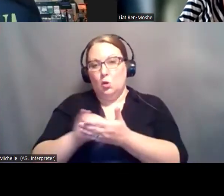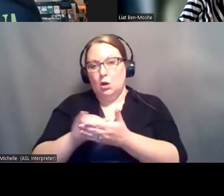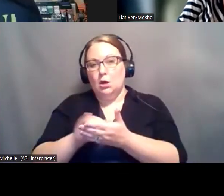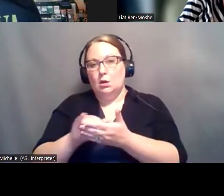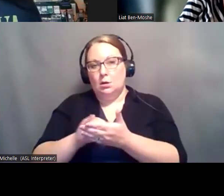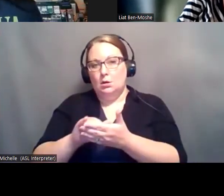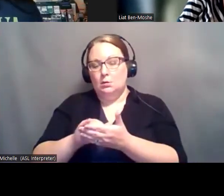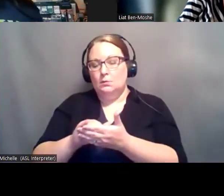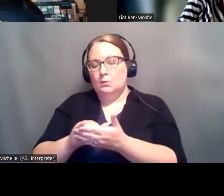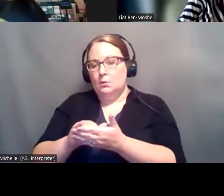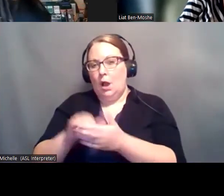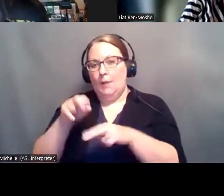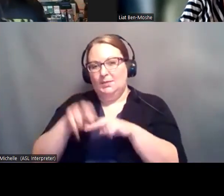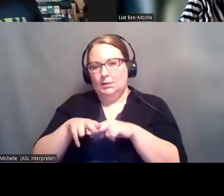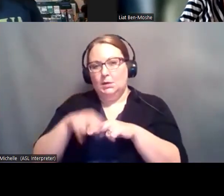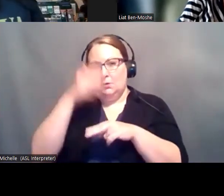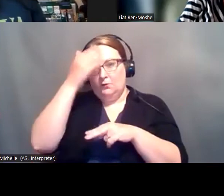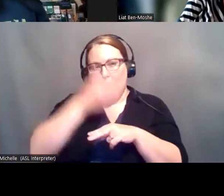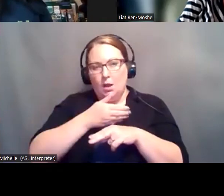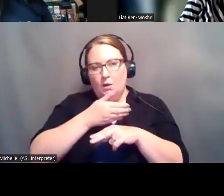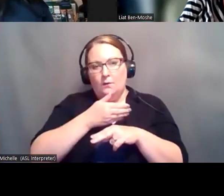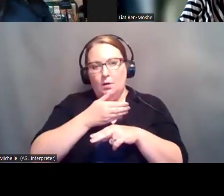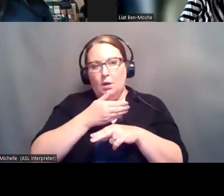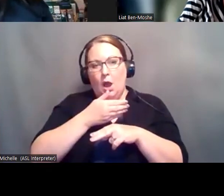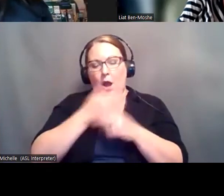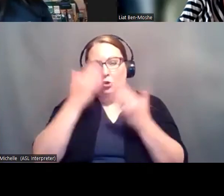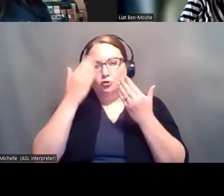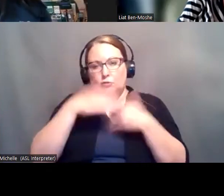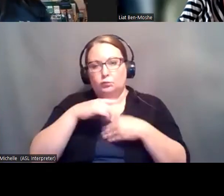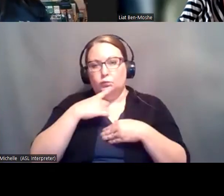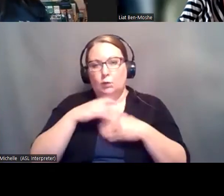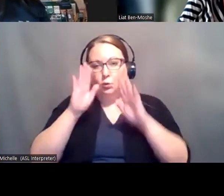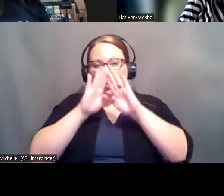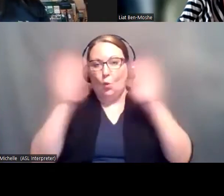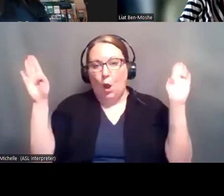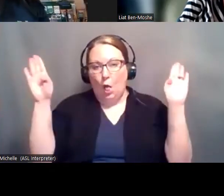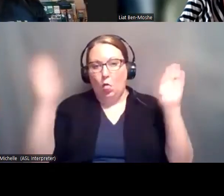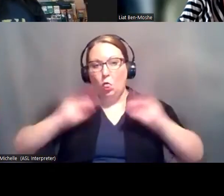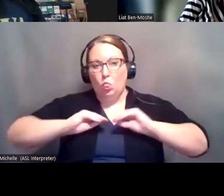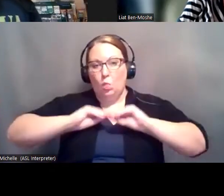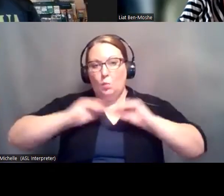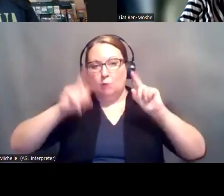And I'm sitting in front of maroon wall with brightly colored various kinds